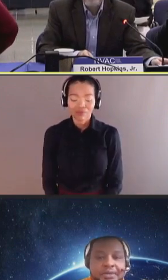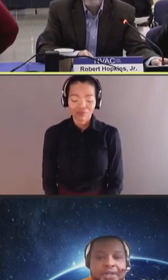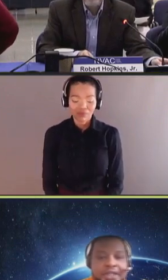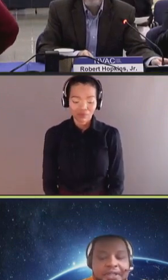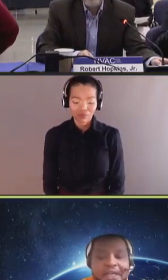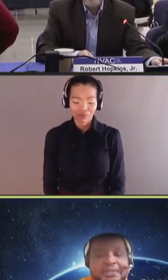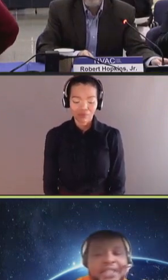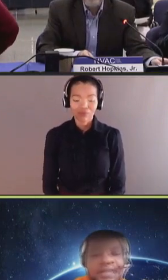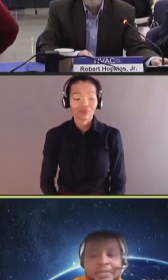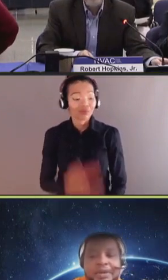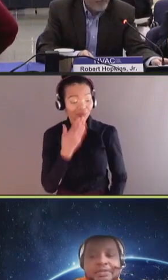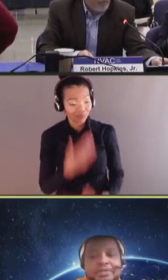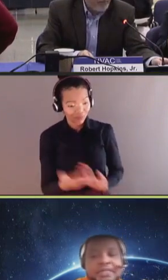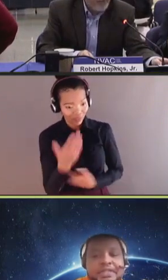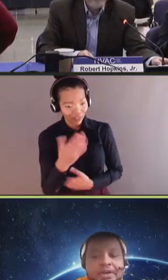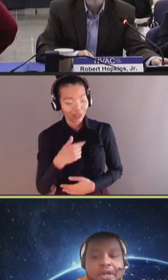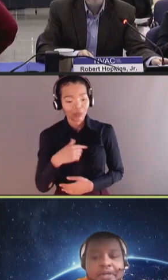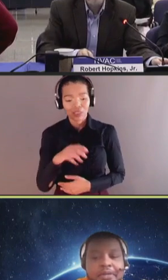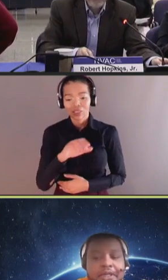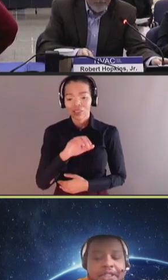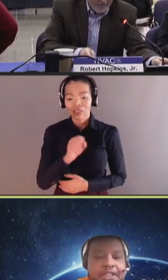Sam Brown: Good morning. I'm Sam Brown from Civic Heart Community